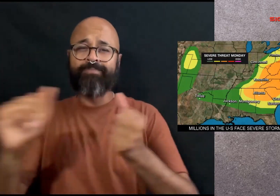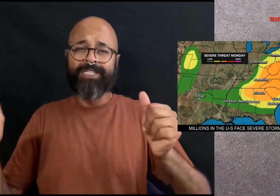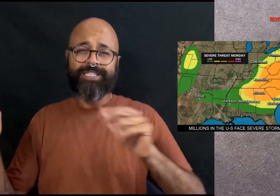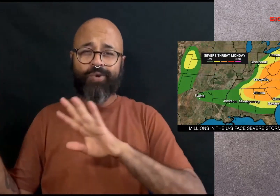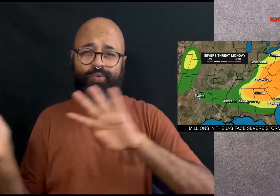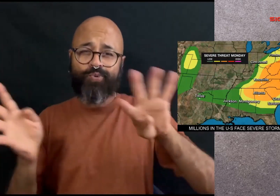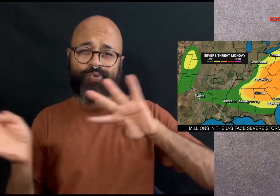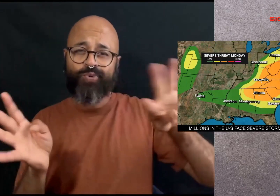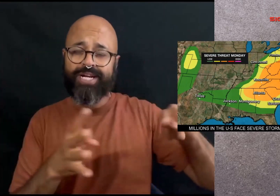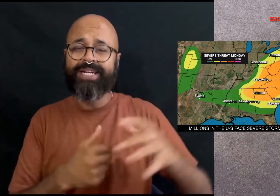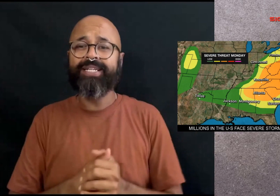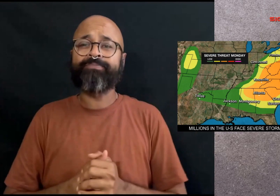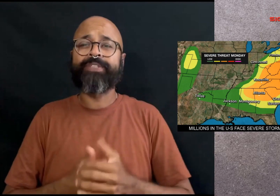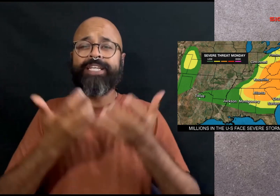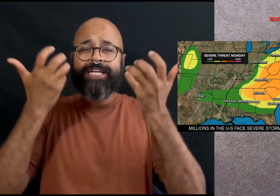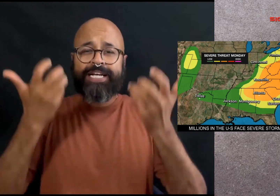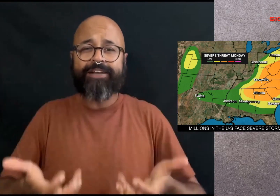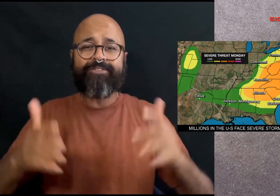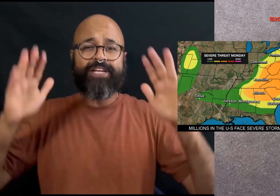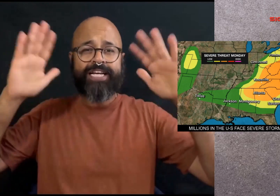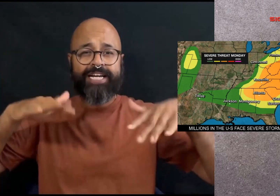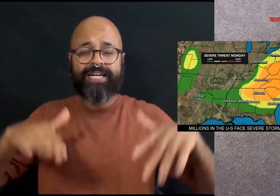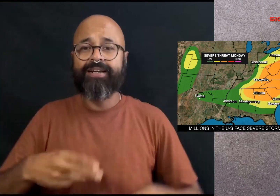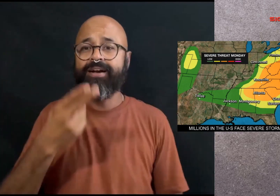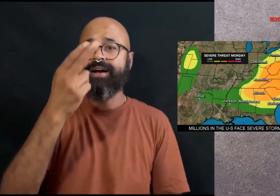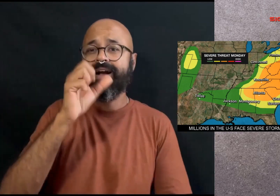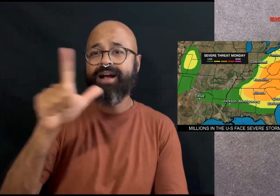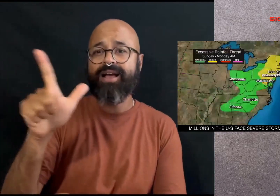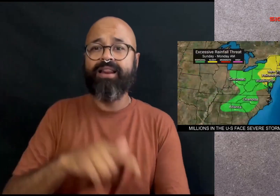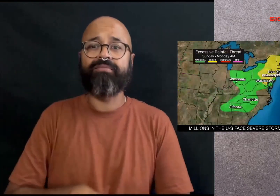damaging winds, heavy rain, hail, and a few tornadoes.